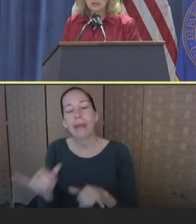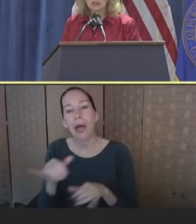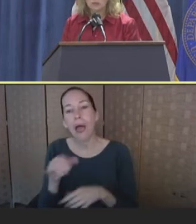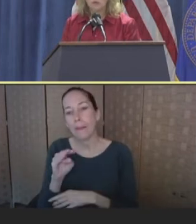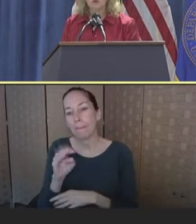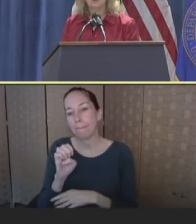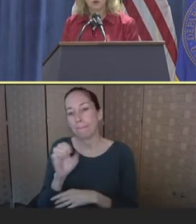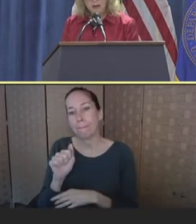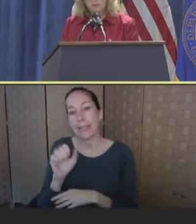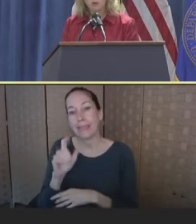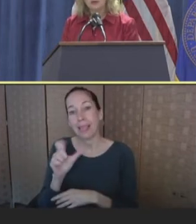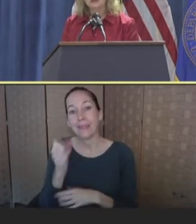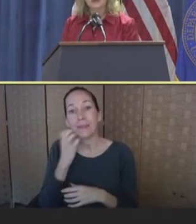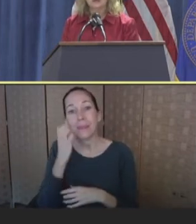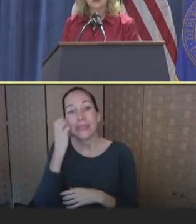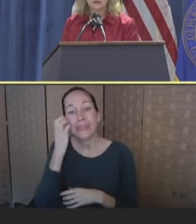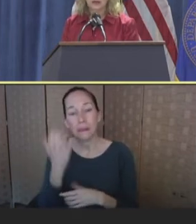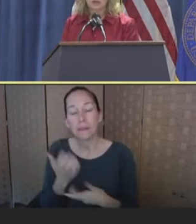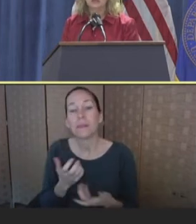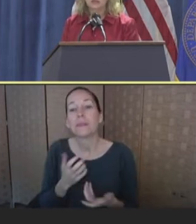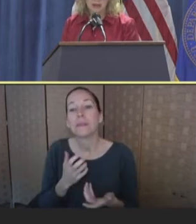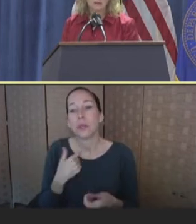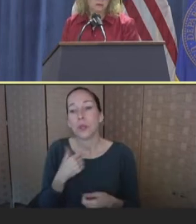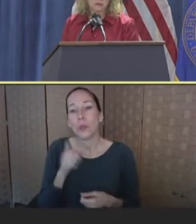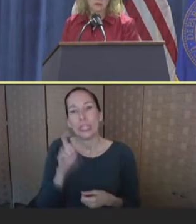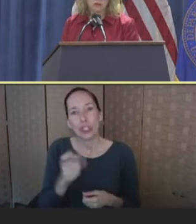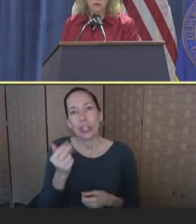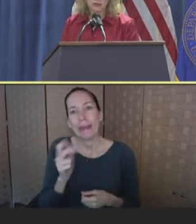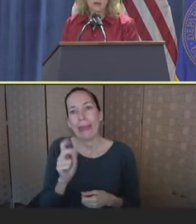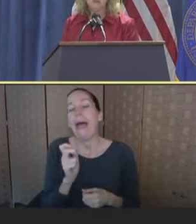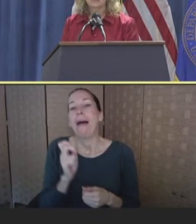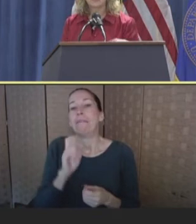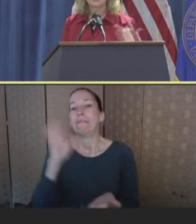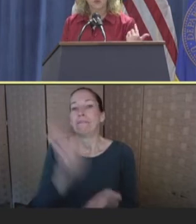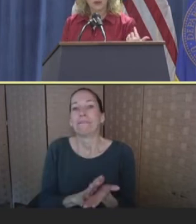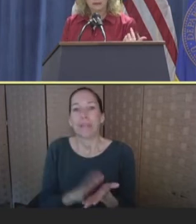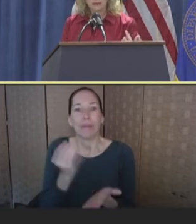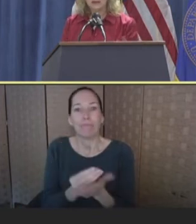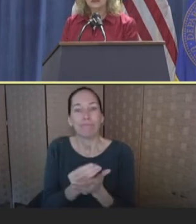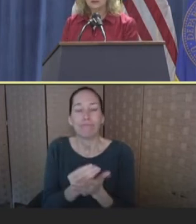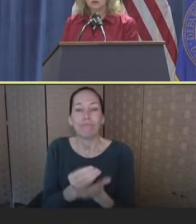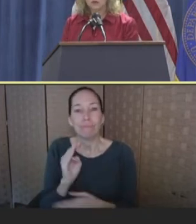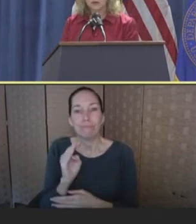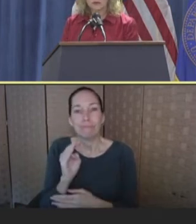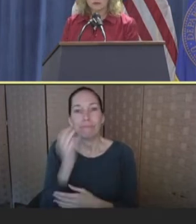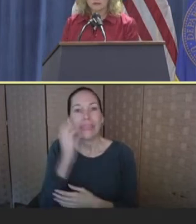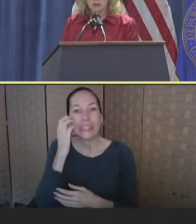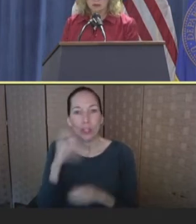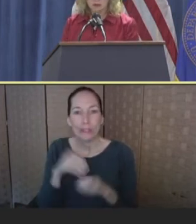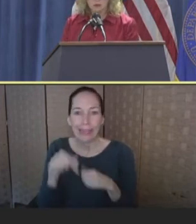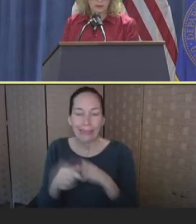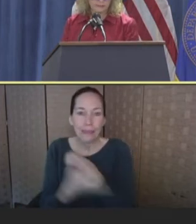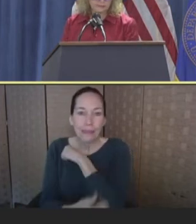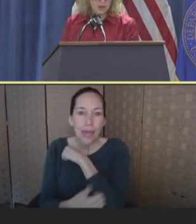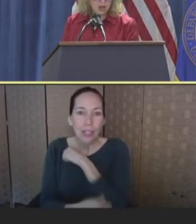before we would have lost measles elimination status in this country. So that was a win, and so far, this is not a win.